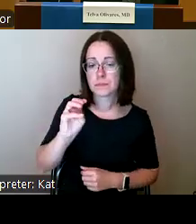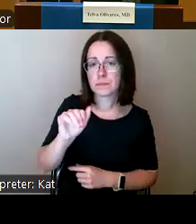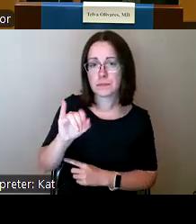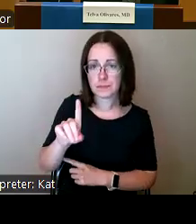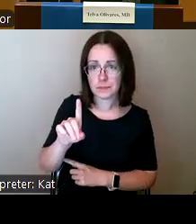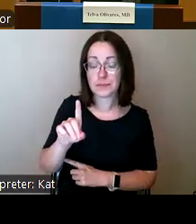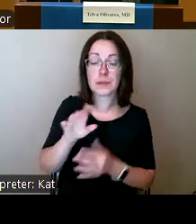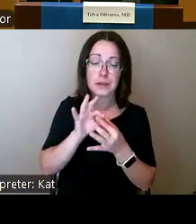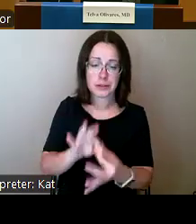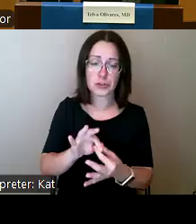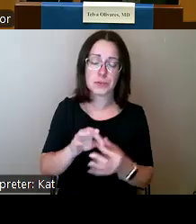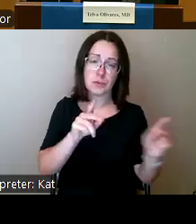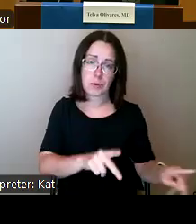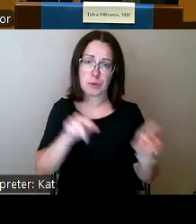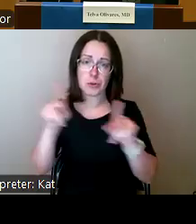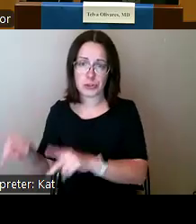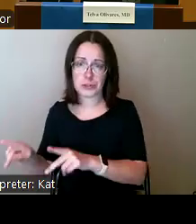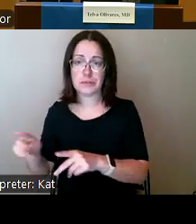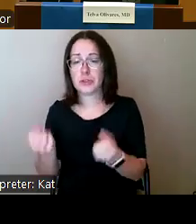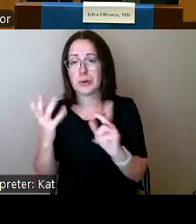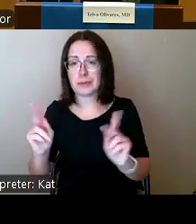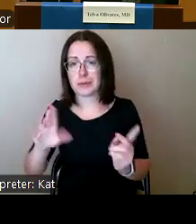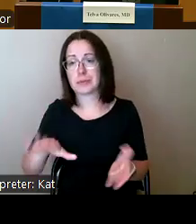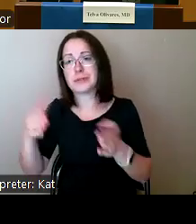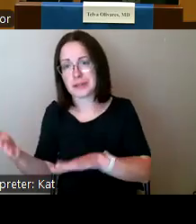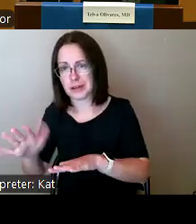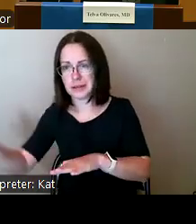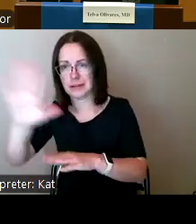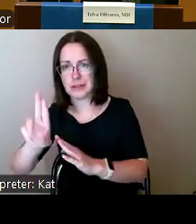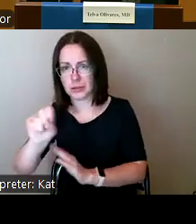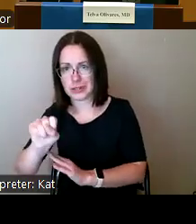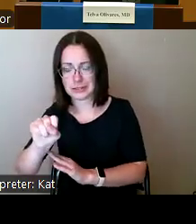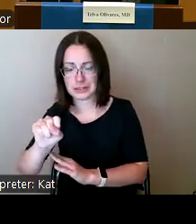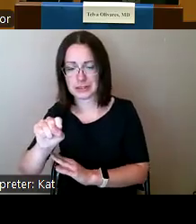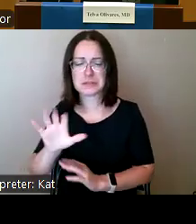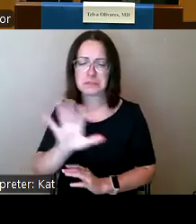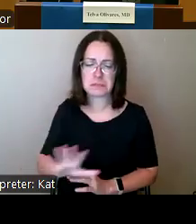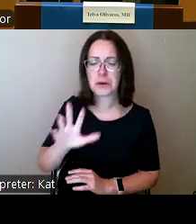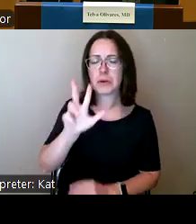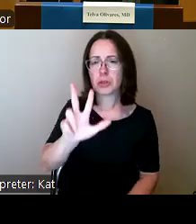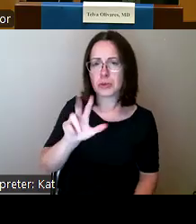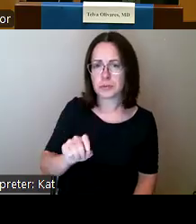its proportionality to dying in the United States, somewhere around 3.2 million people die every year